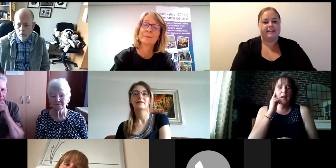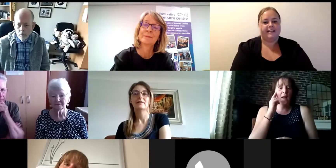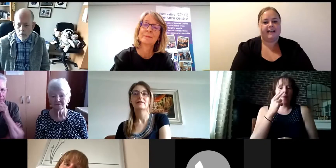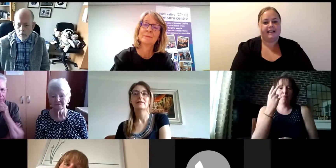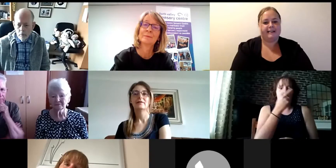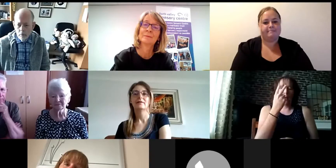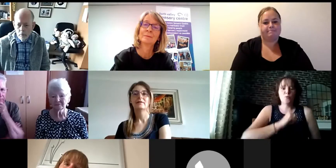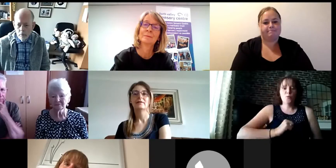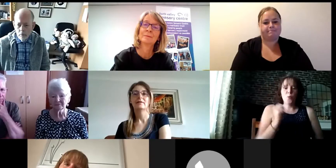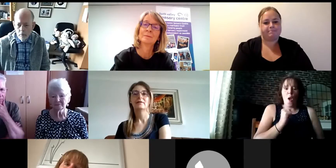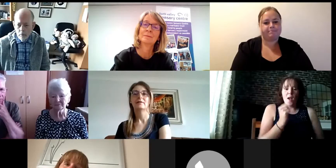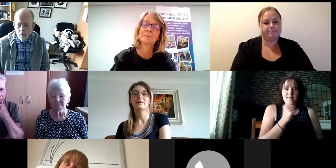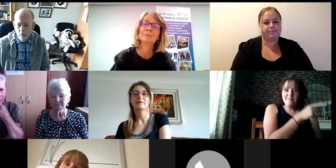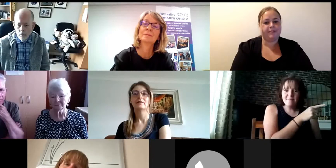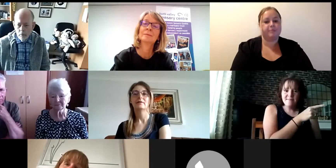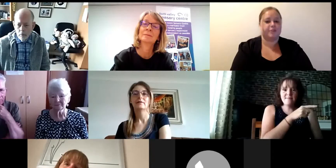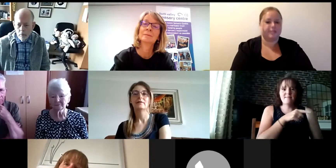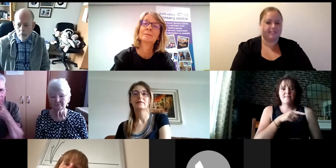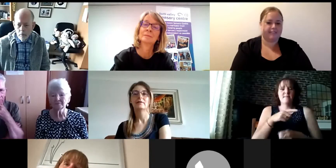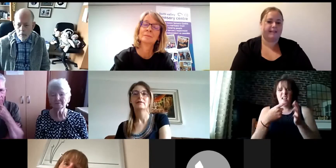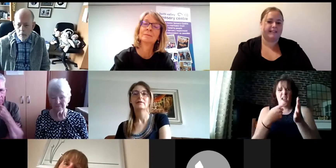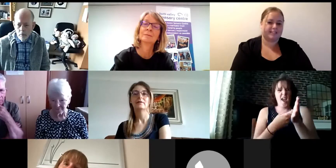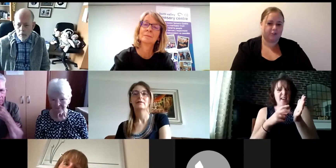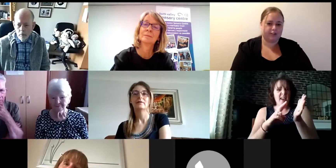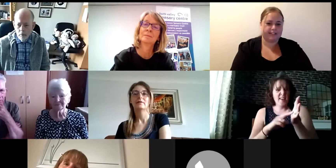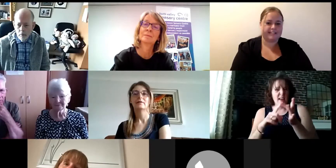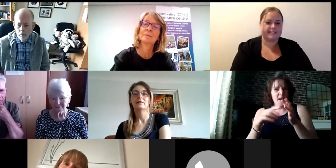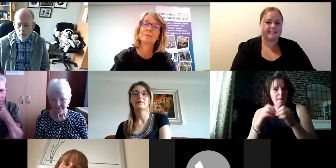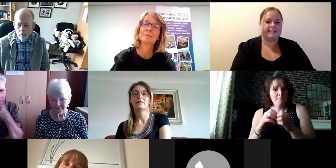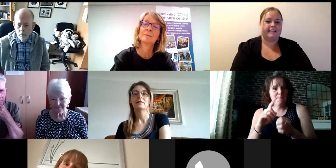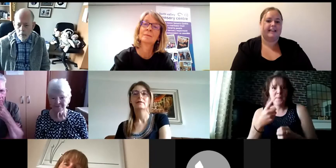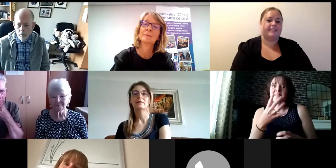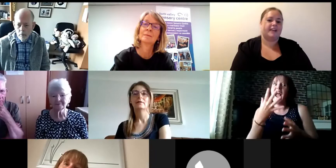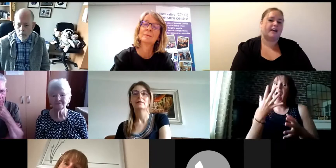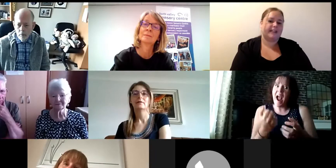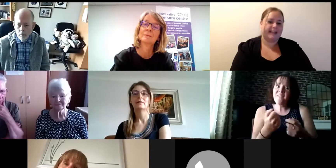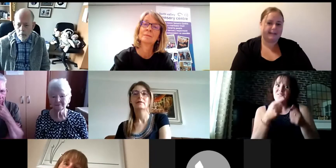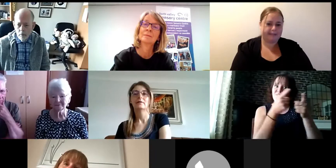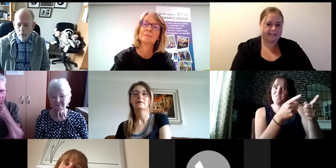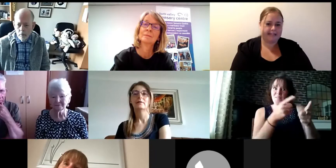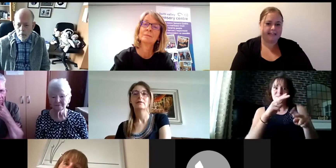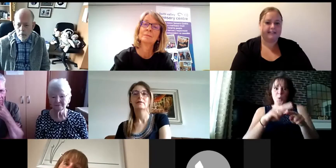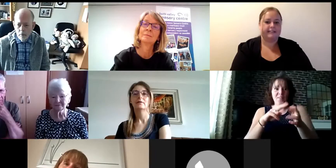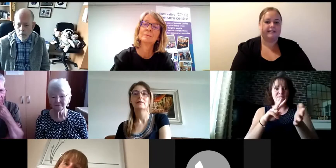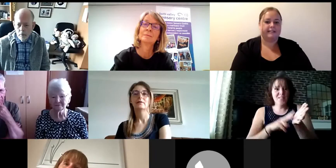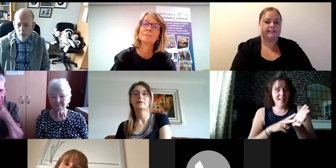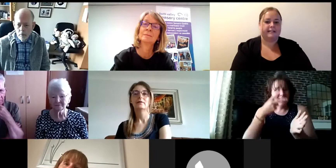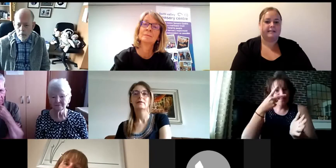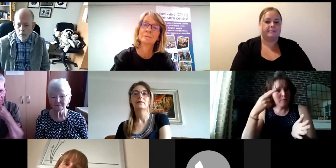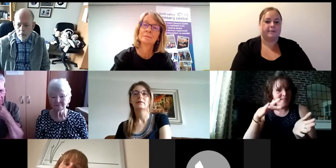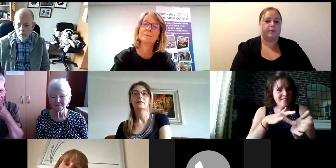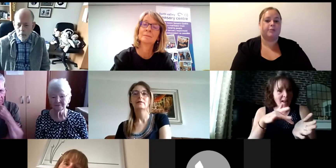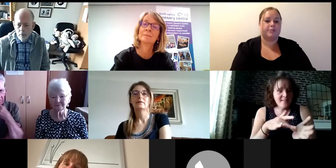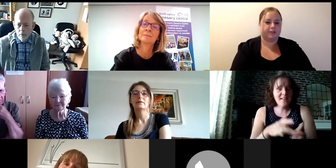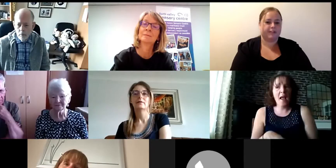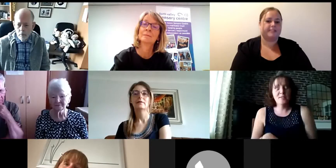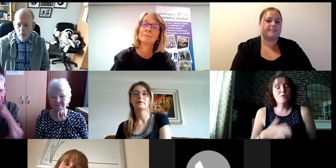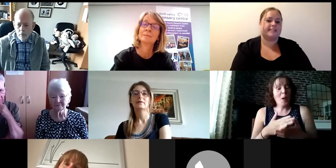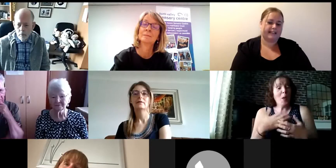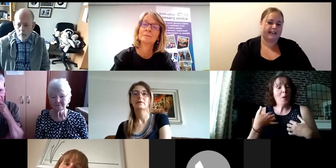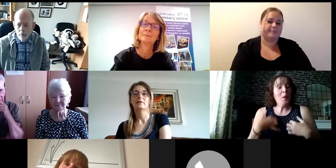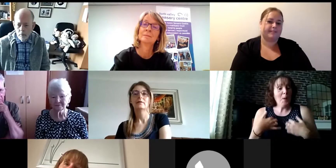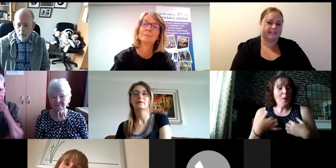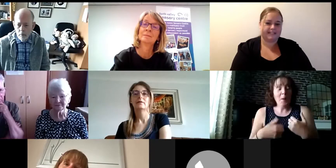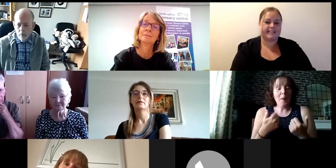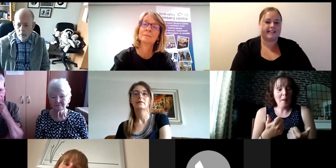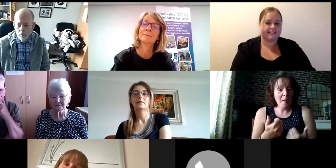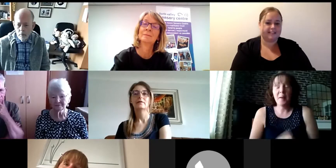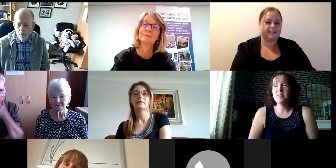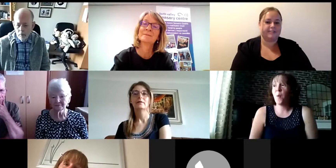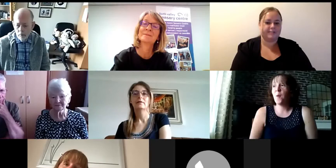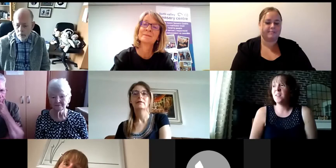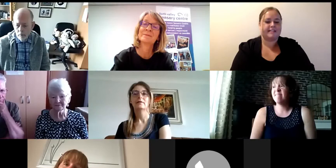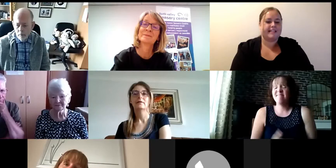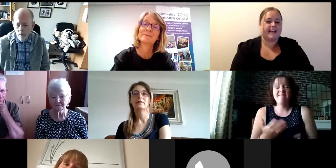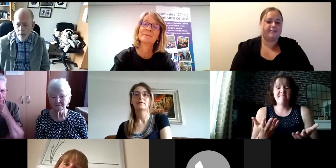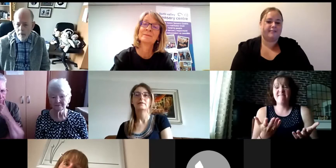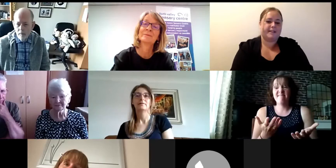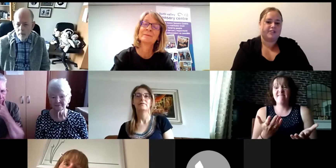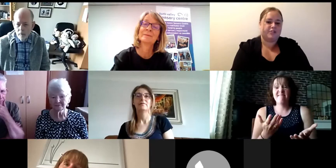We've got deafblind scotland, and RNIB but also the Centre. So I passed information on